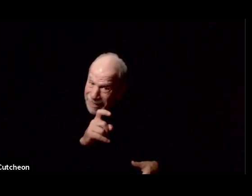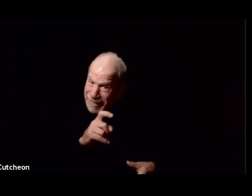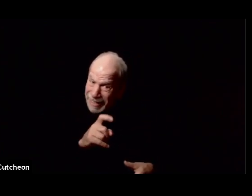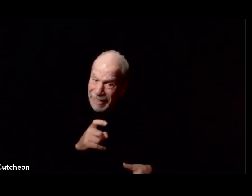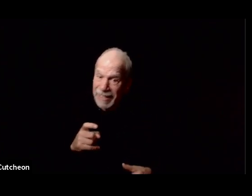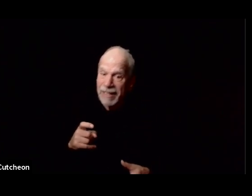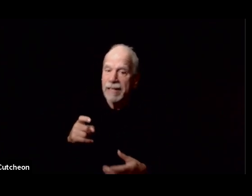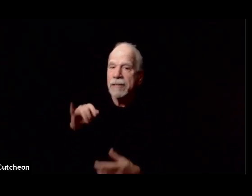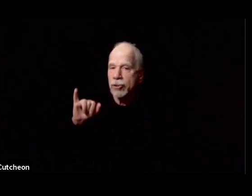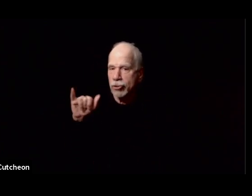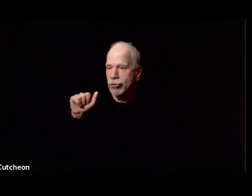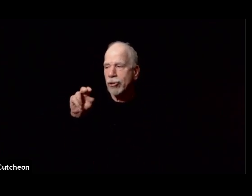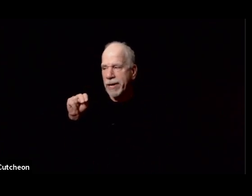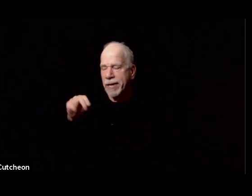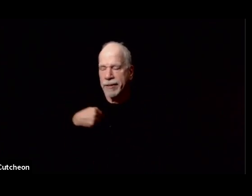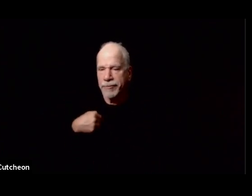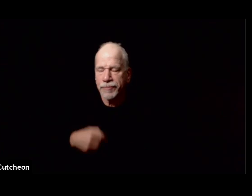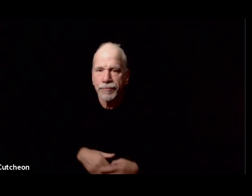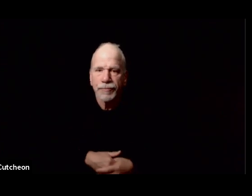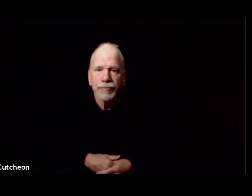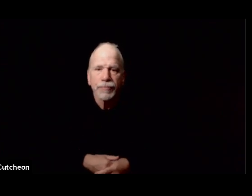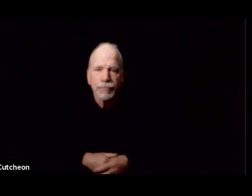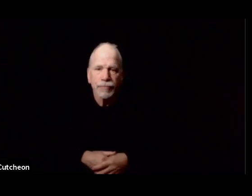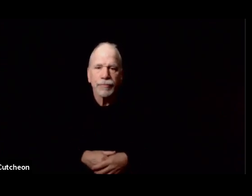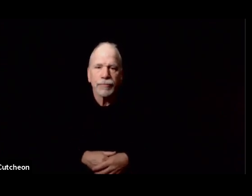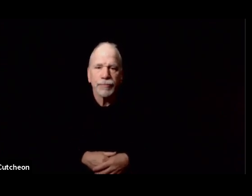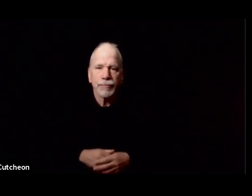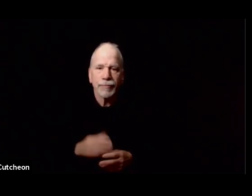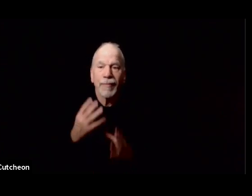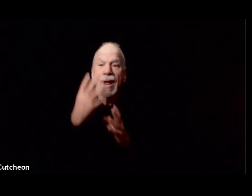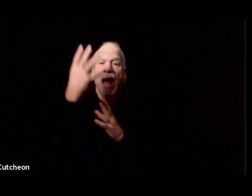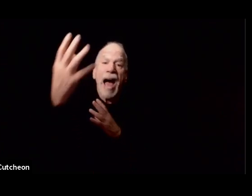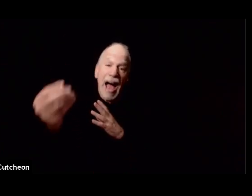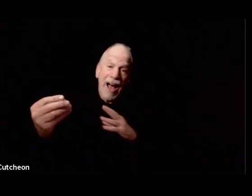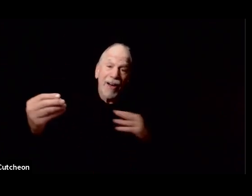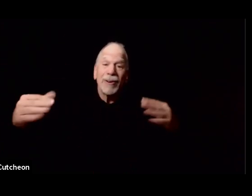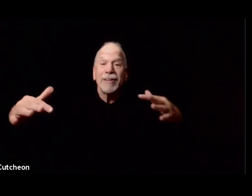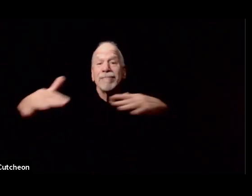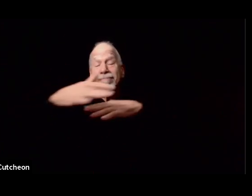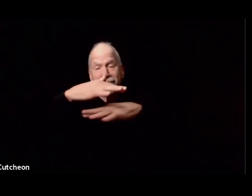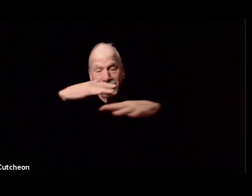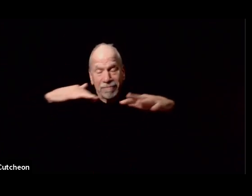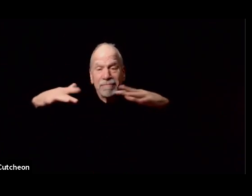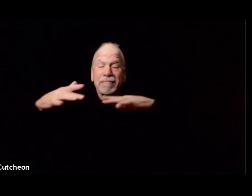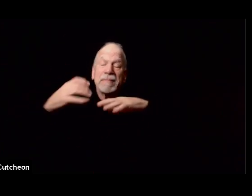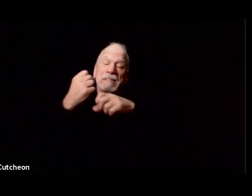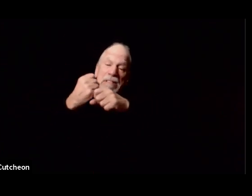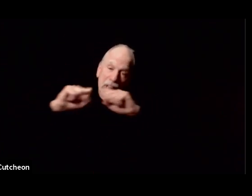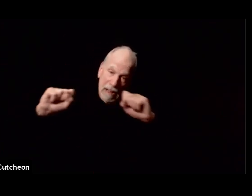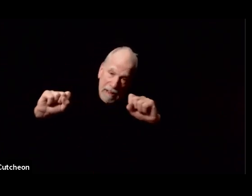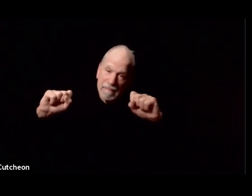safer environment and that certainly this holiday lends itself to outdoor celebrations